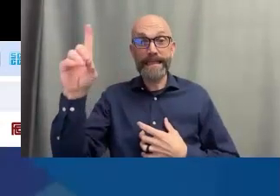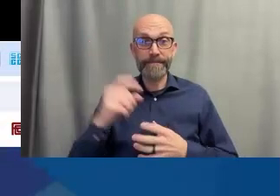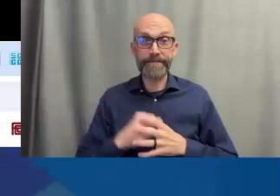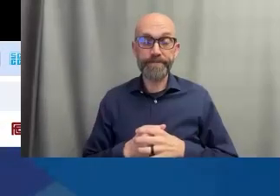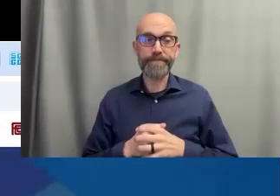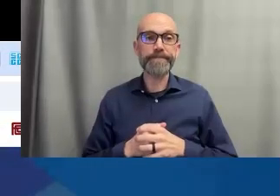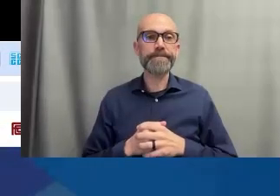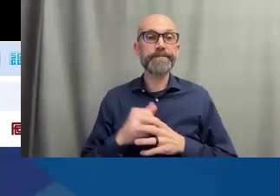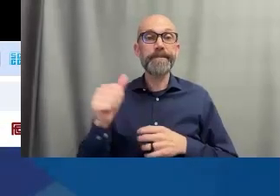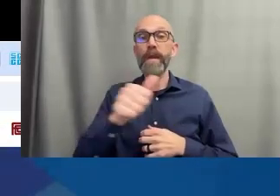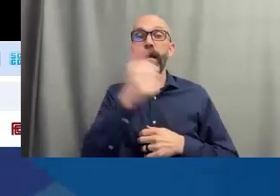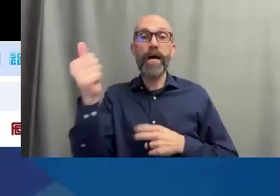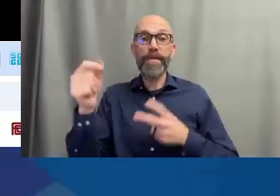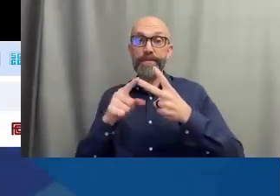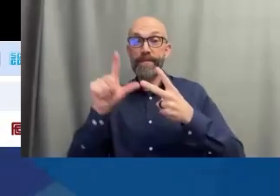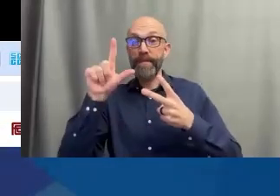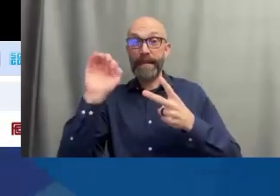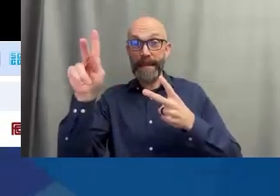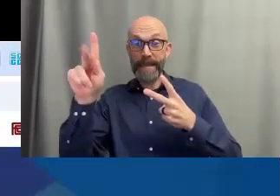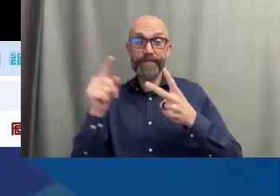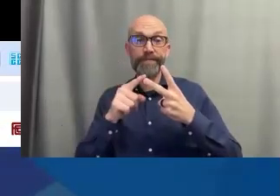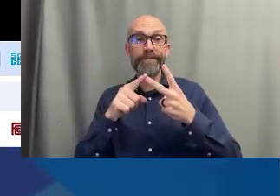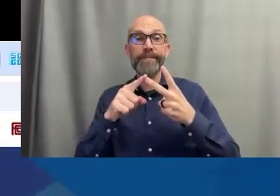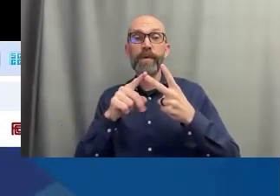The other link on there is the supported resources.